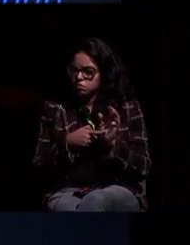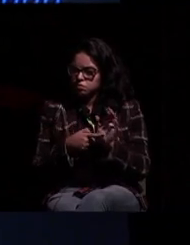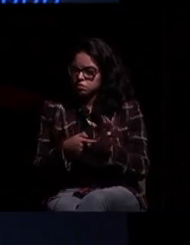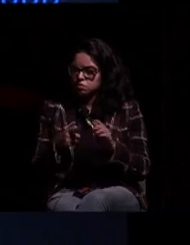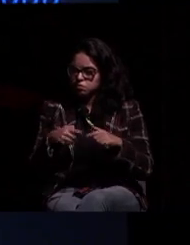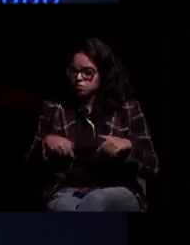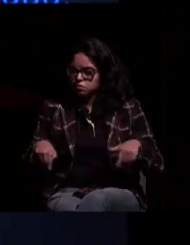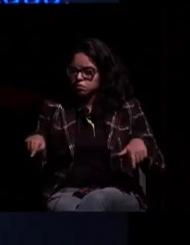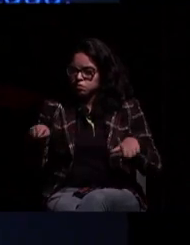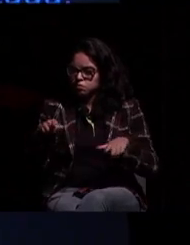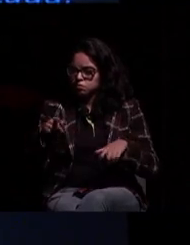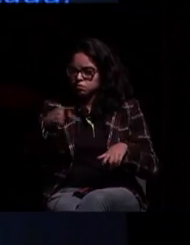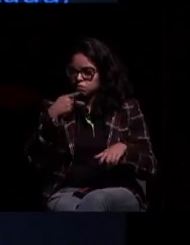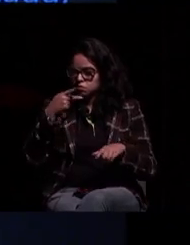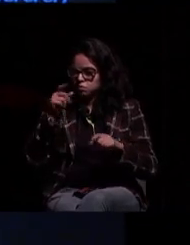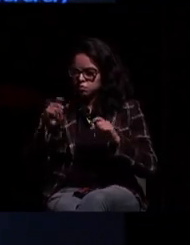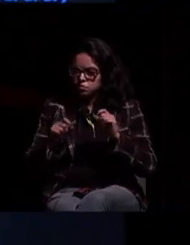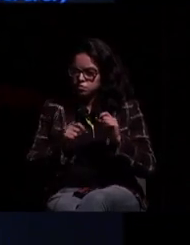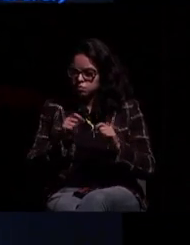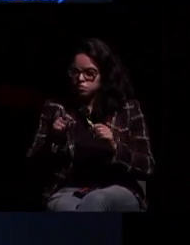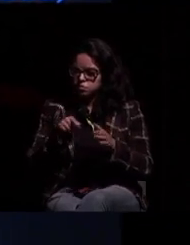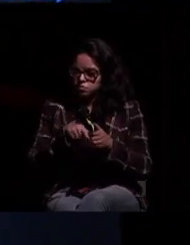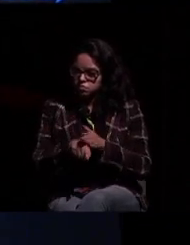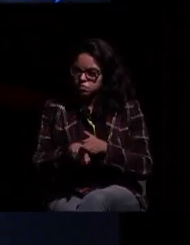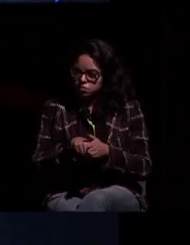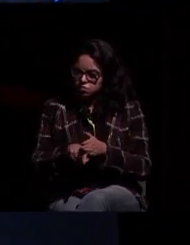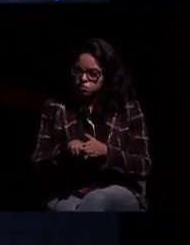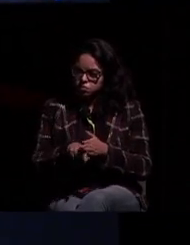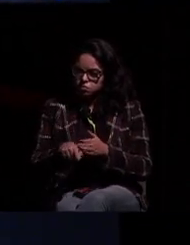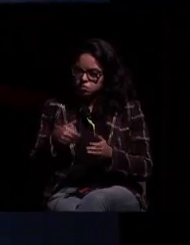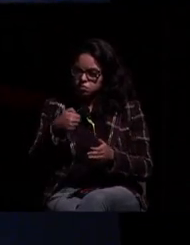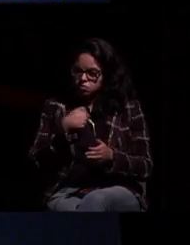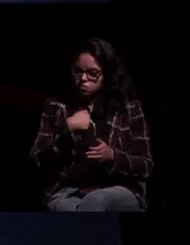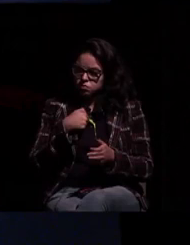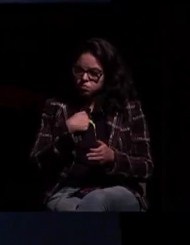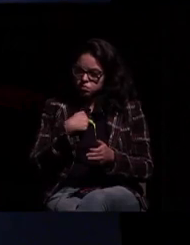“This researcher here